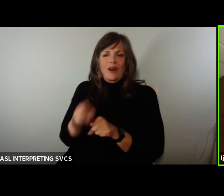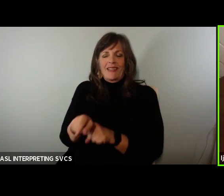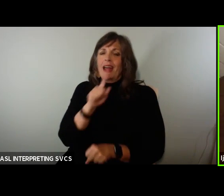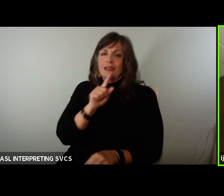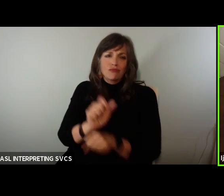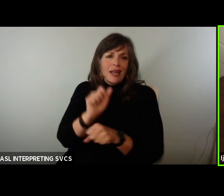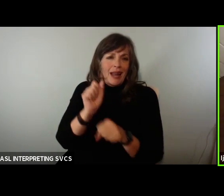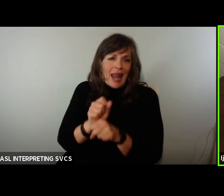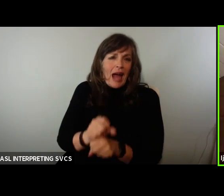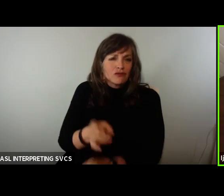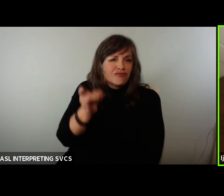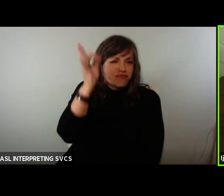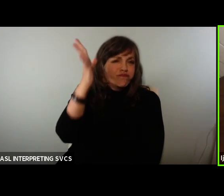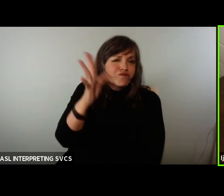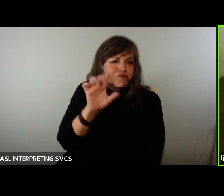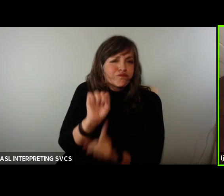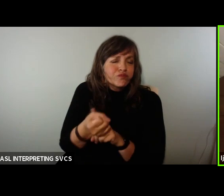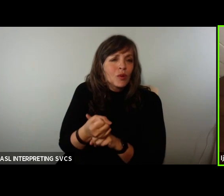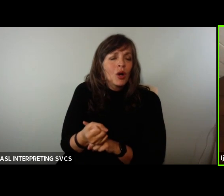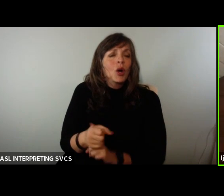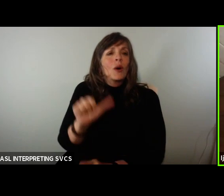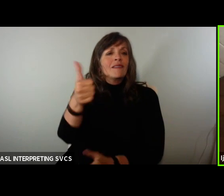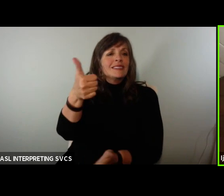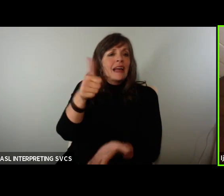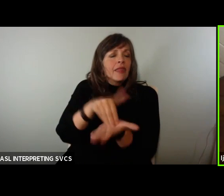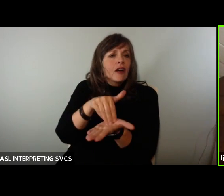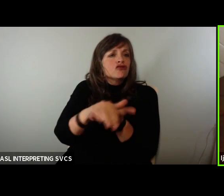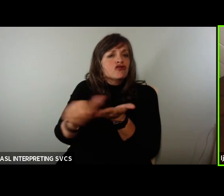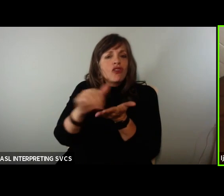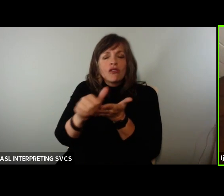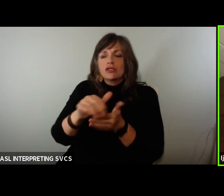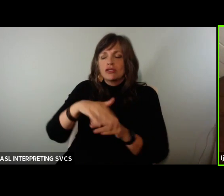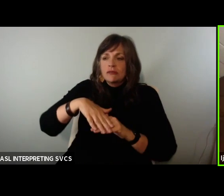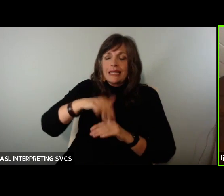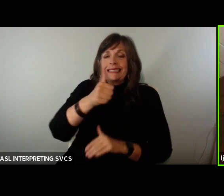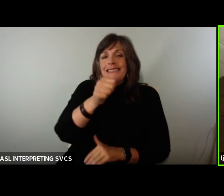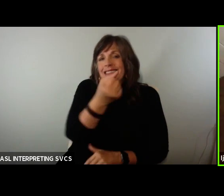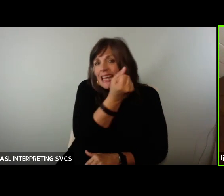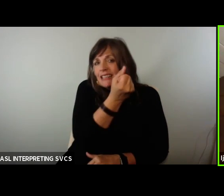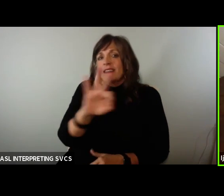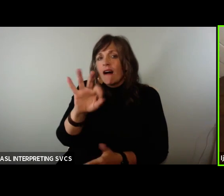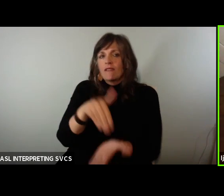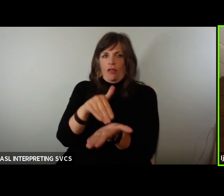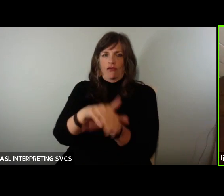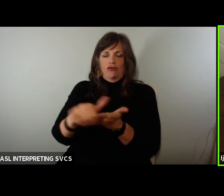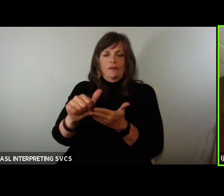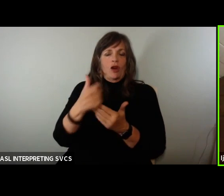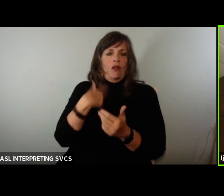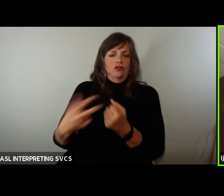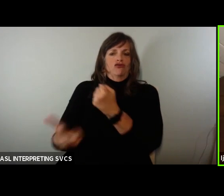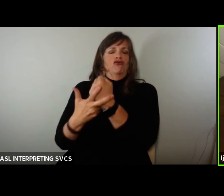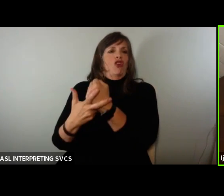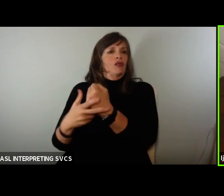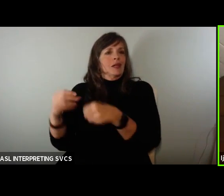We had tens of thousands of dollars locked up in PayPal for almost a week because their scam alerts set off